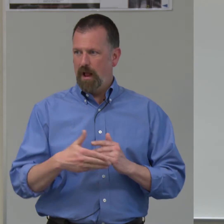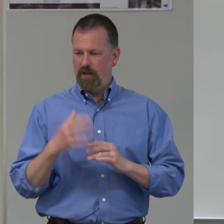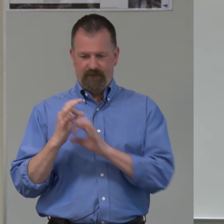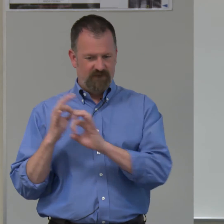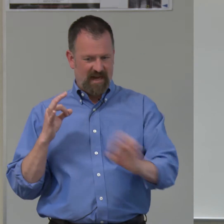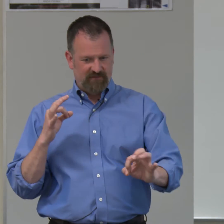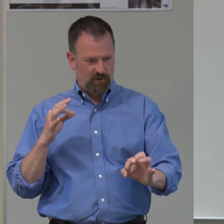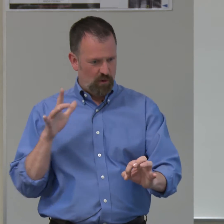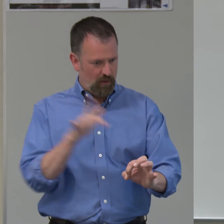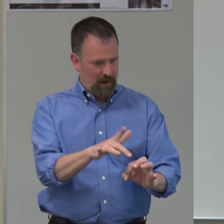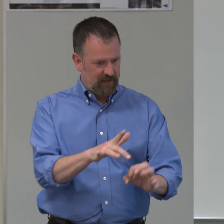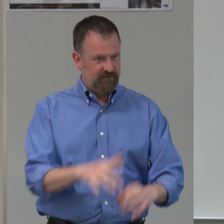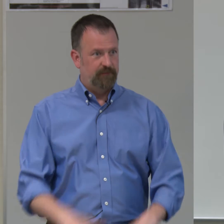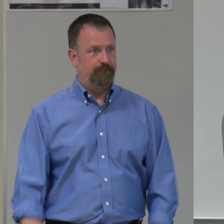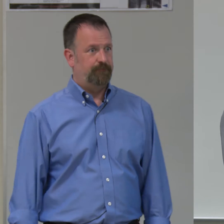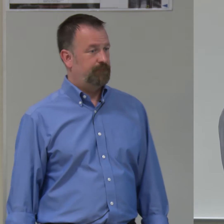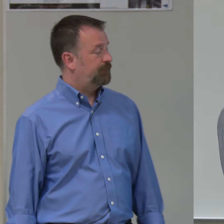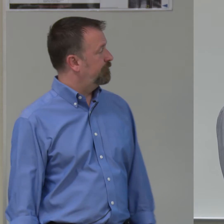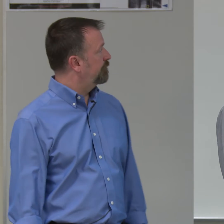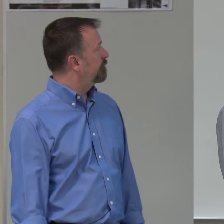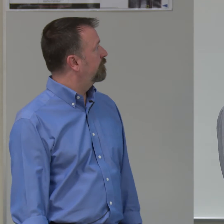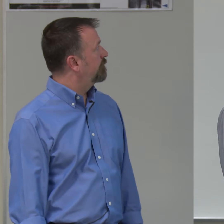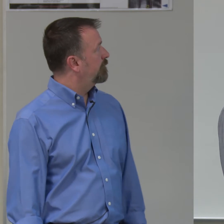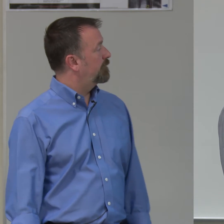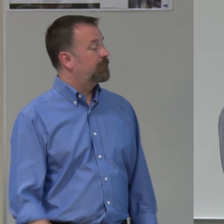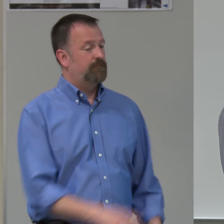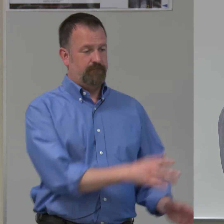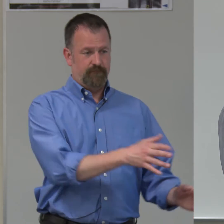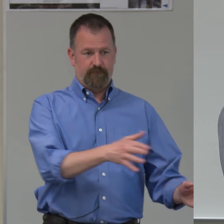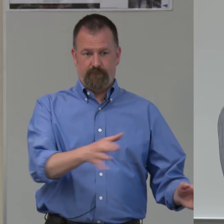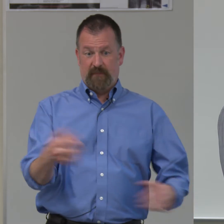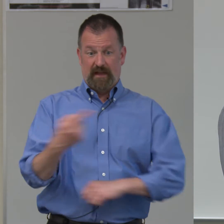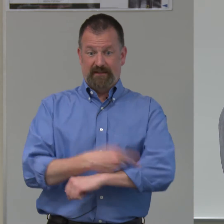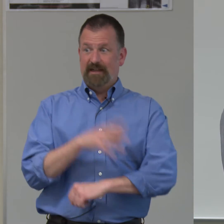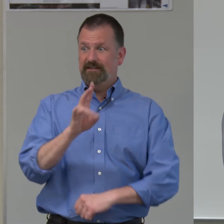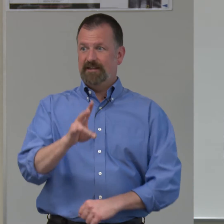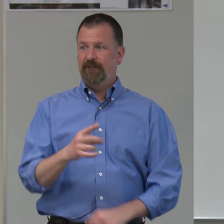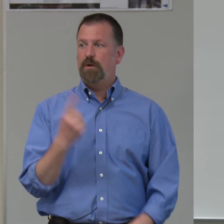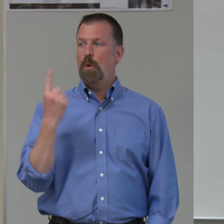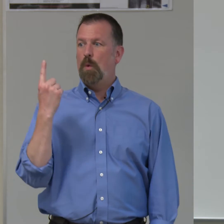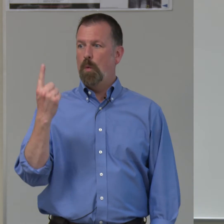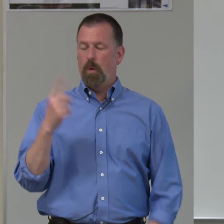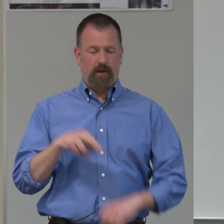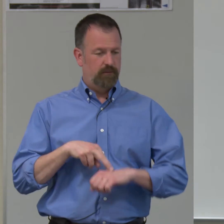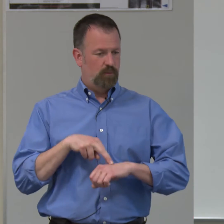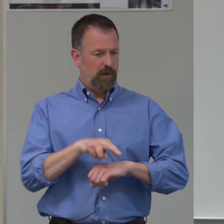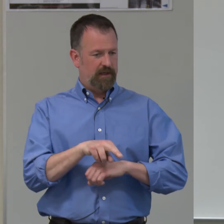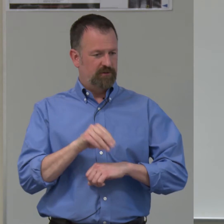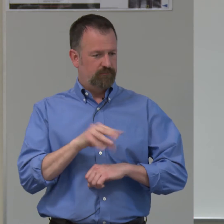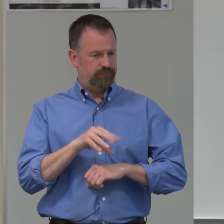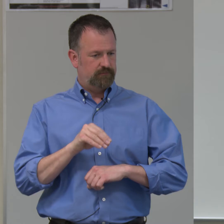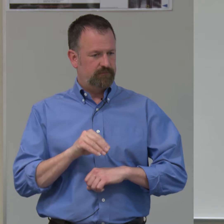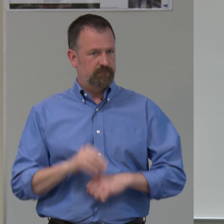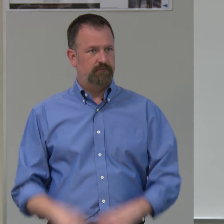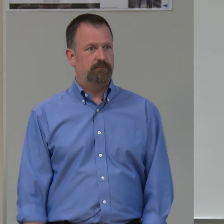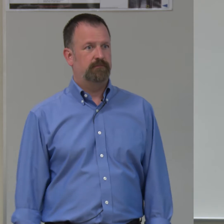as you saw in one of the earlier slides, and then at day 7, we give these a single dose of radiation,